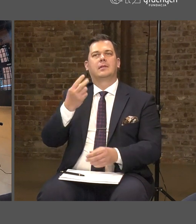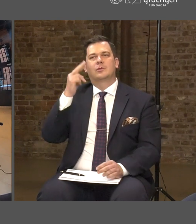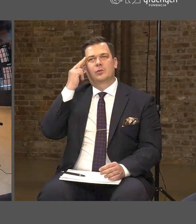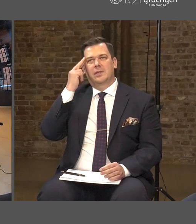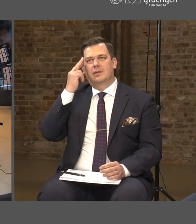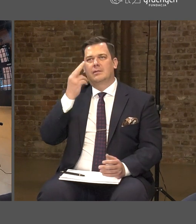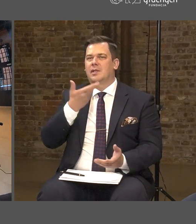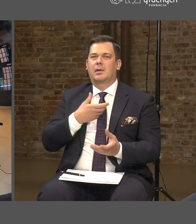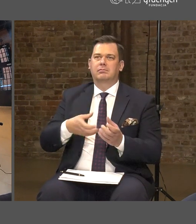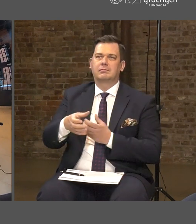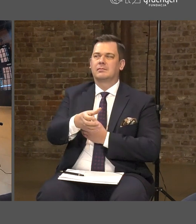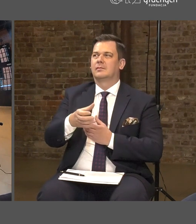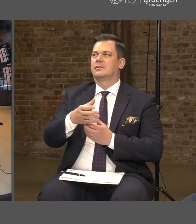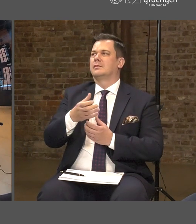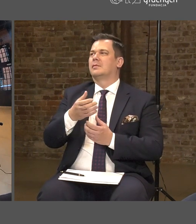Lack of understanding, empathy,